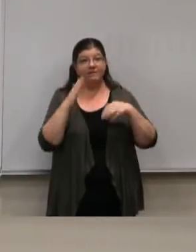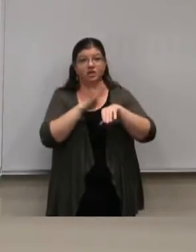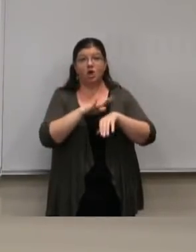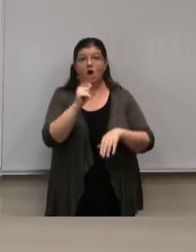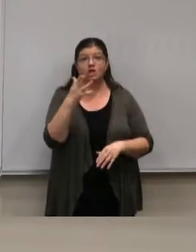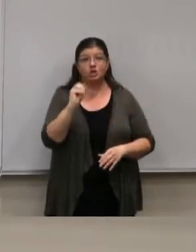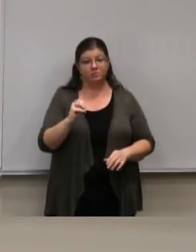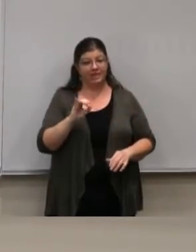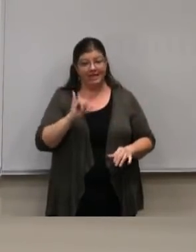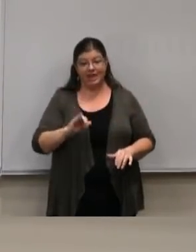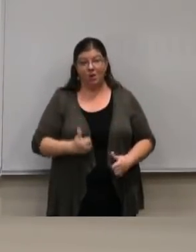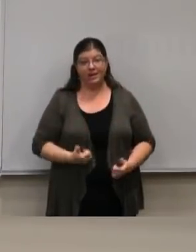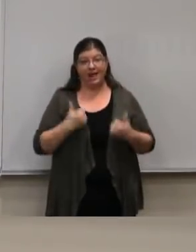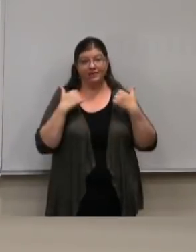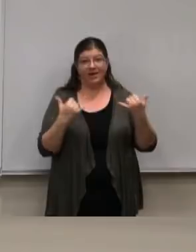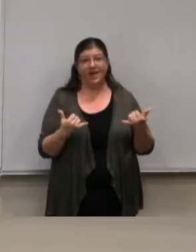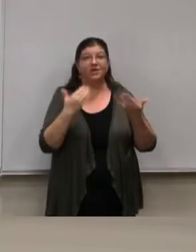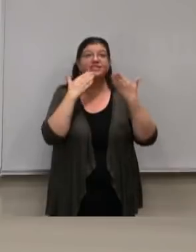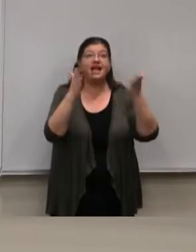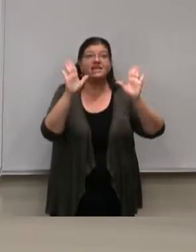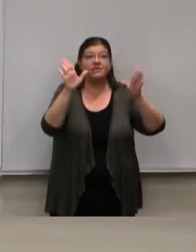So ok thanks. Have a great weekend.